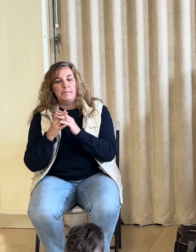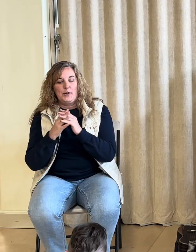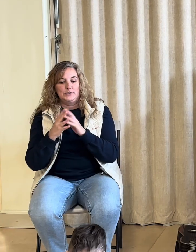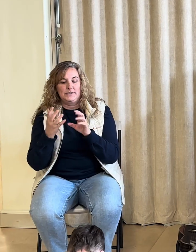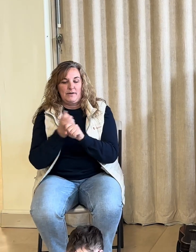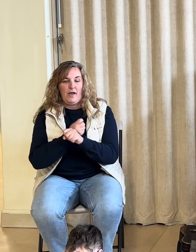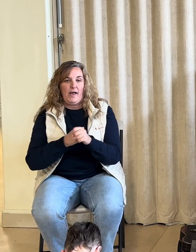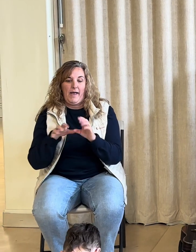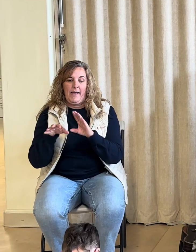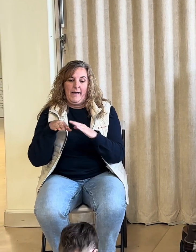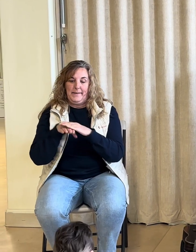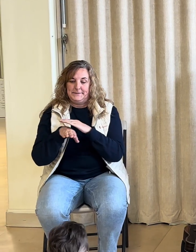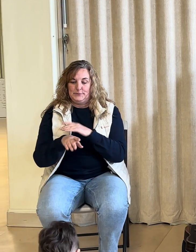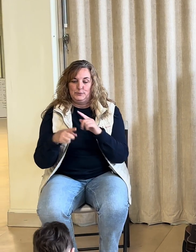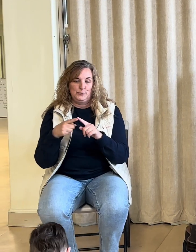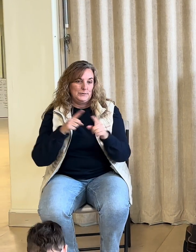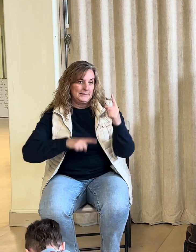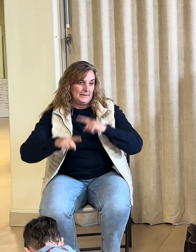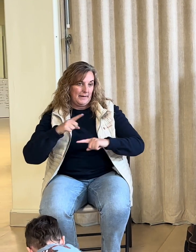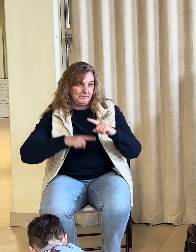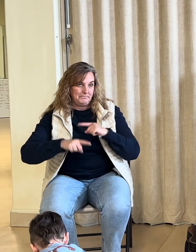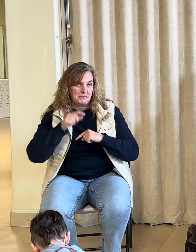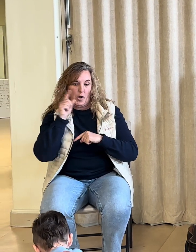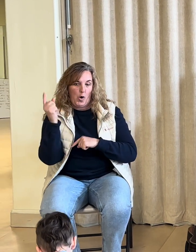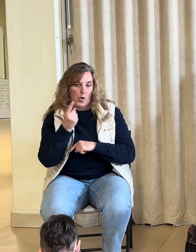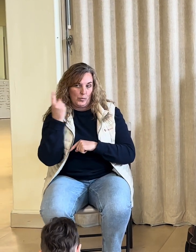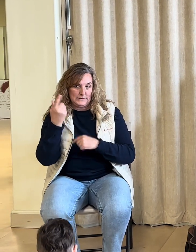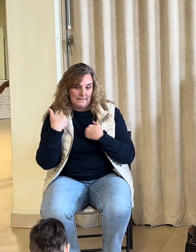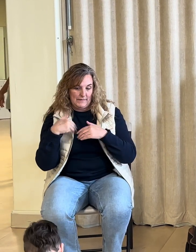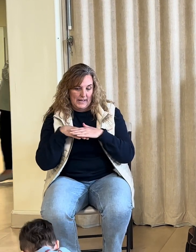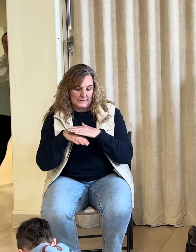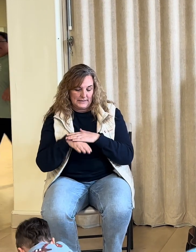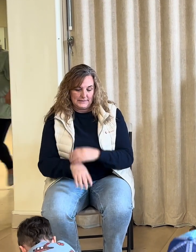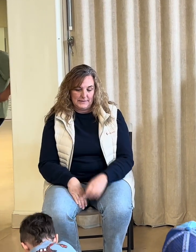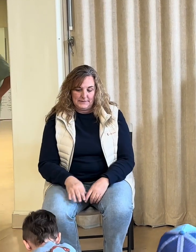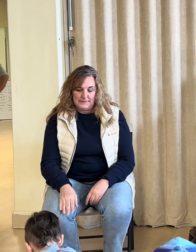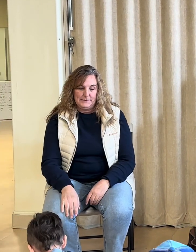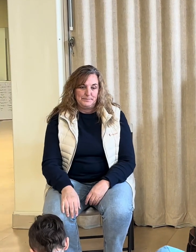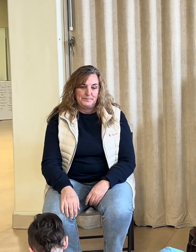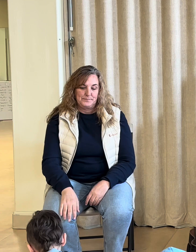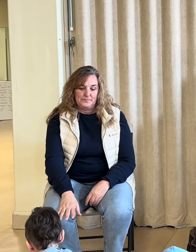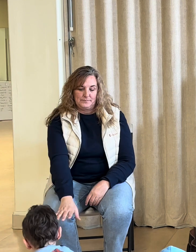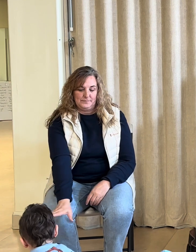sign language because they weren't always able to have access to American Sign Language. And so, they